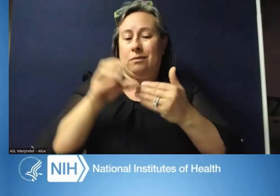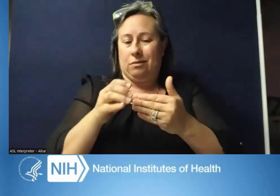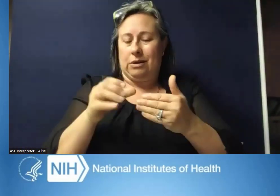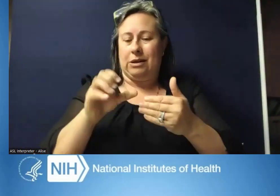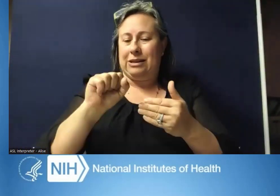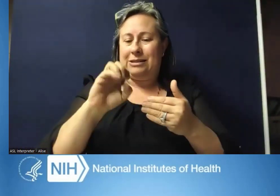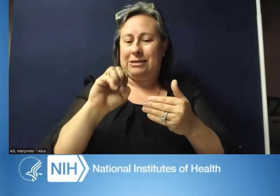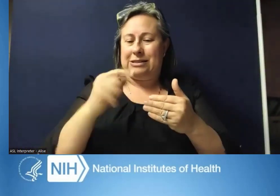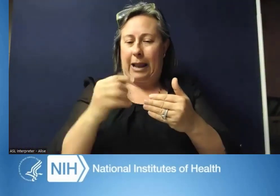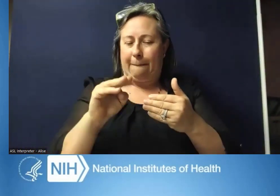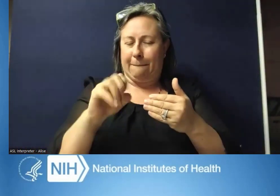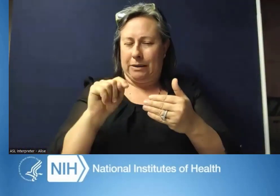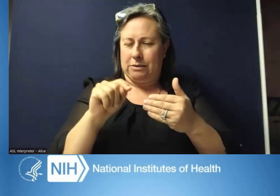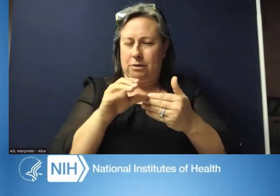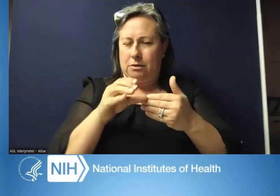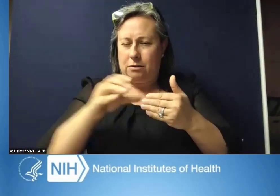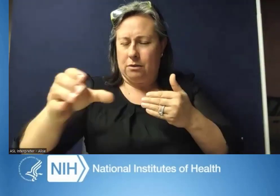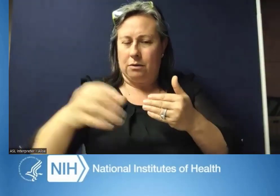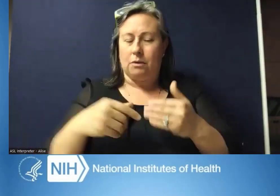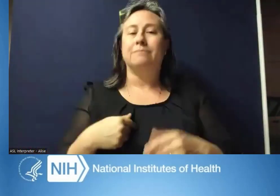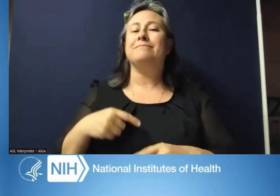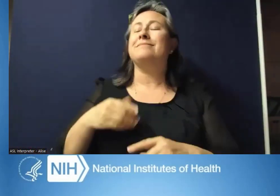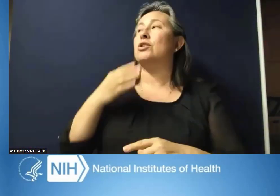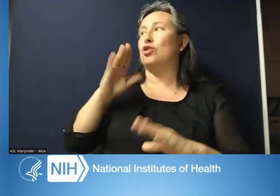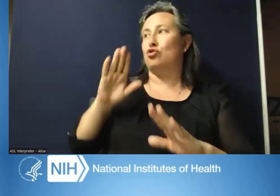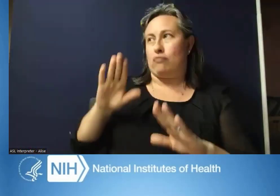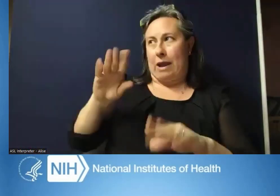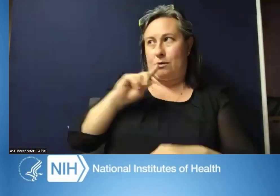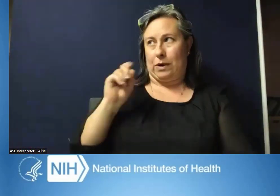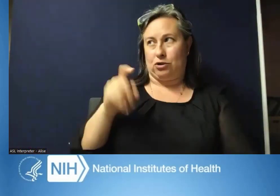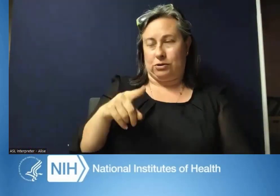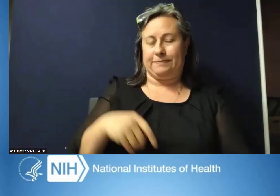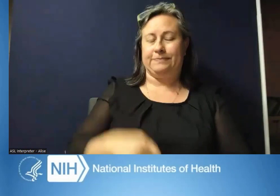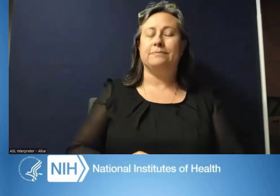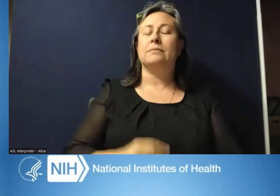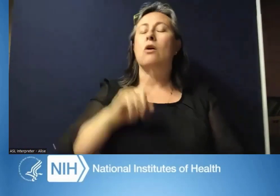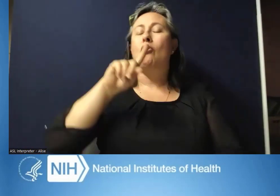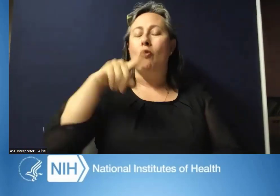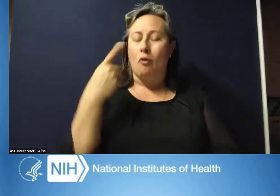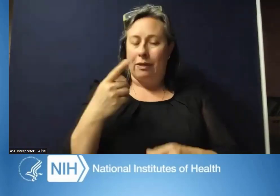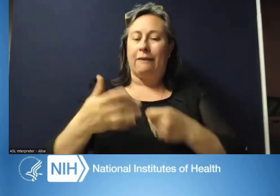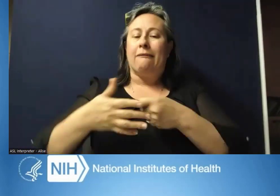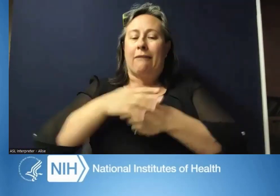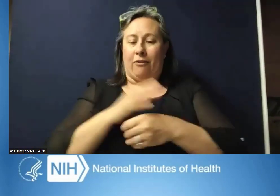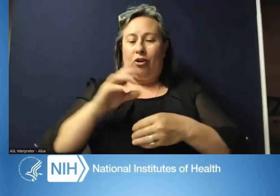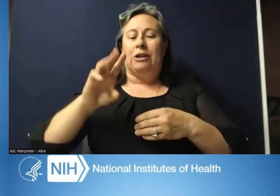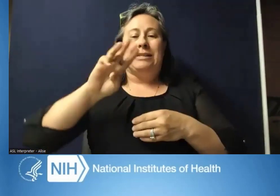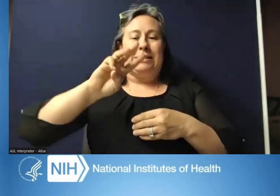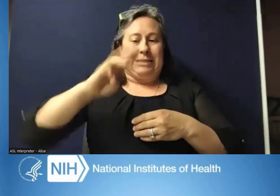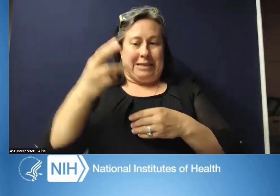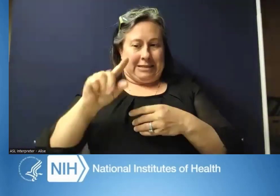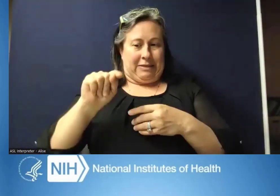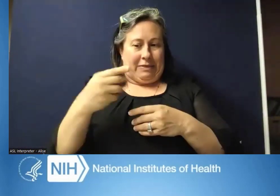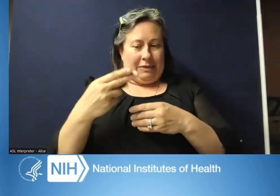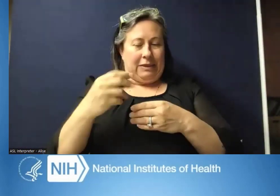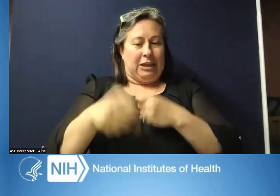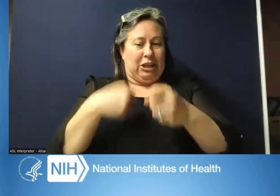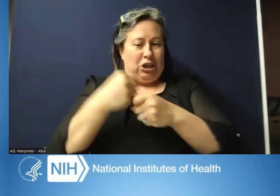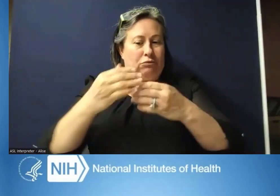Alan Whatley: Great question, and the answer is, is that it would only cover year six onward if the FFR starts ...